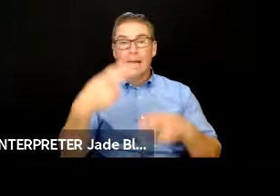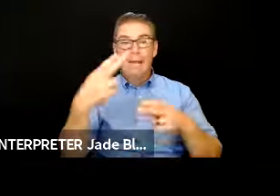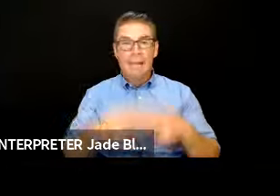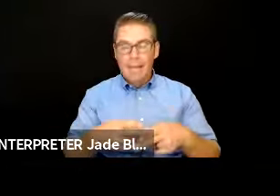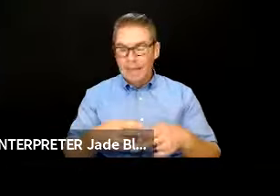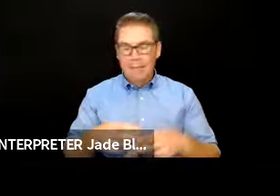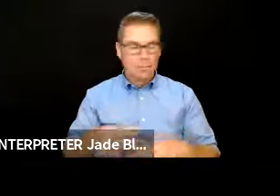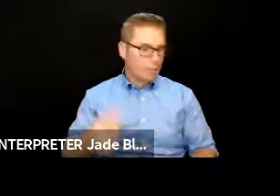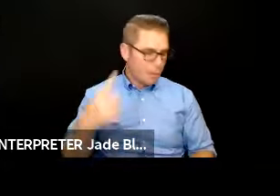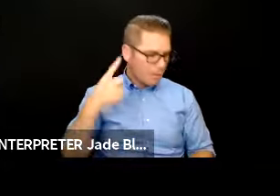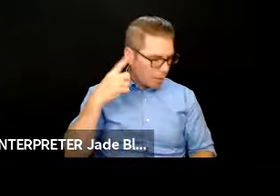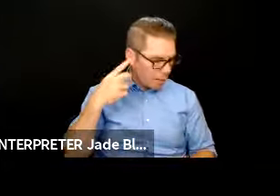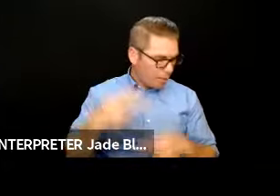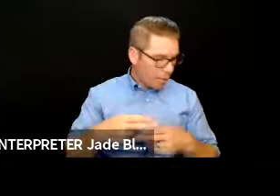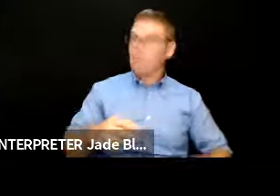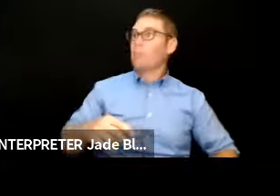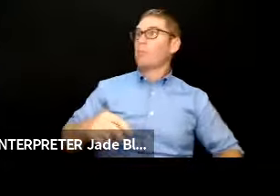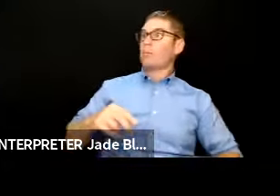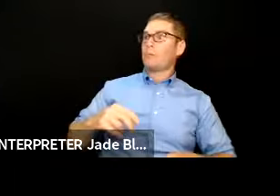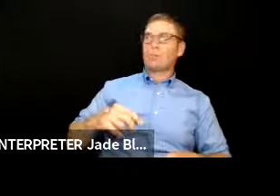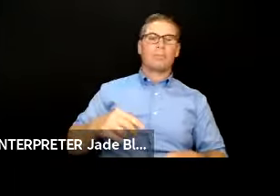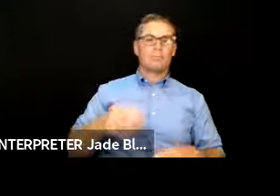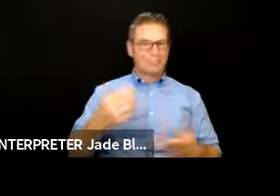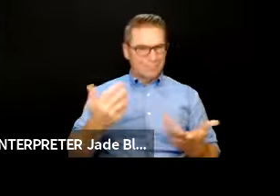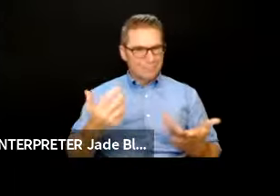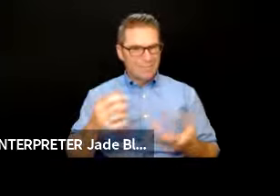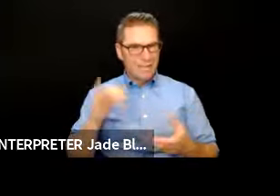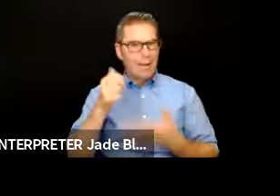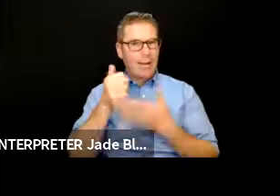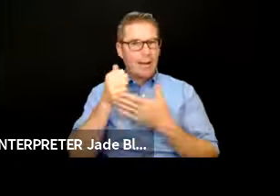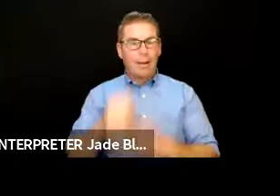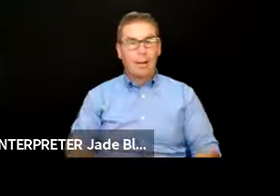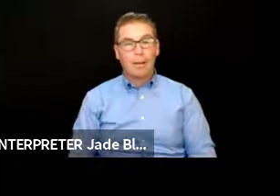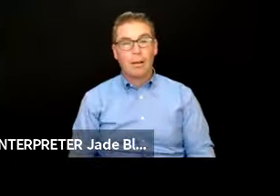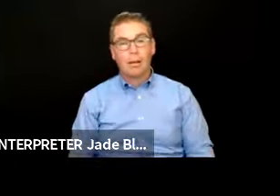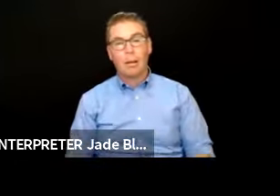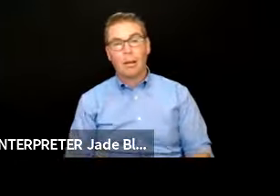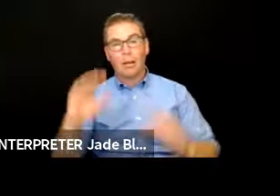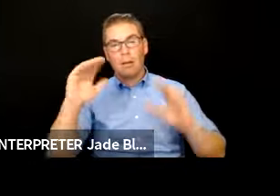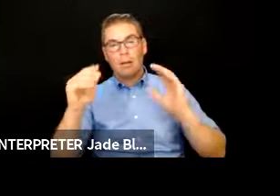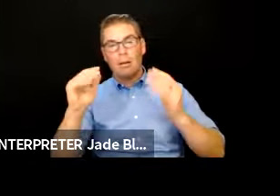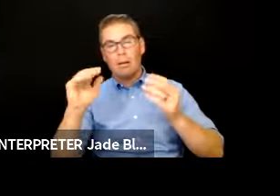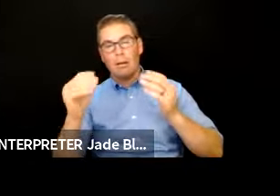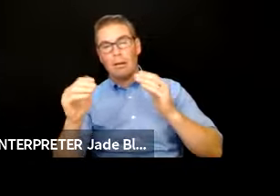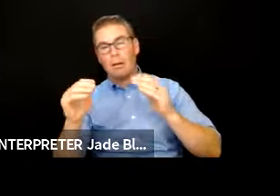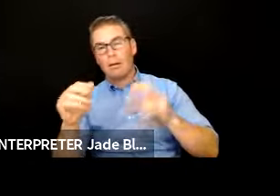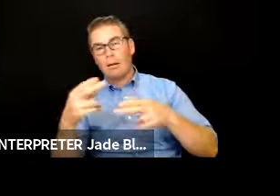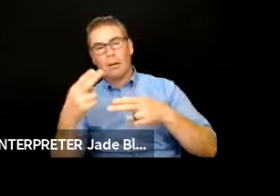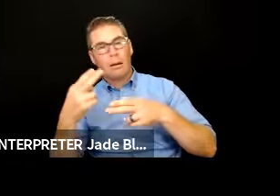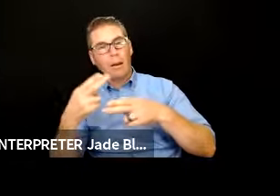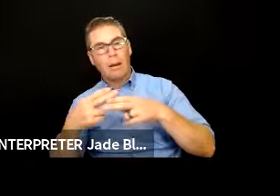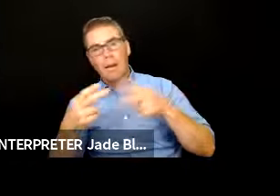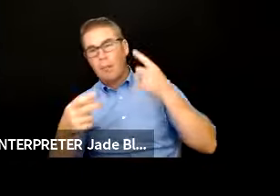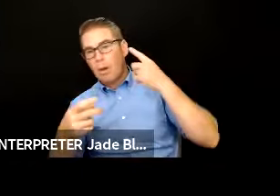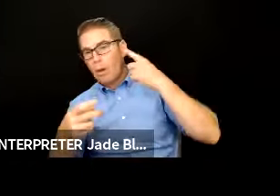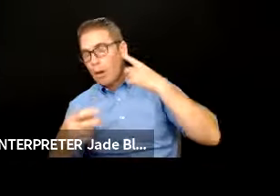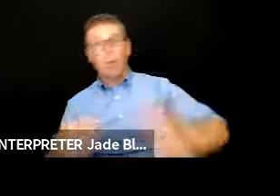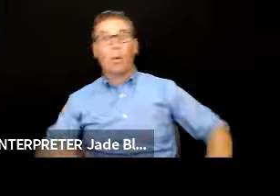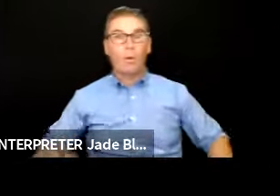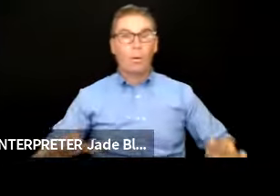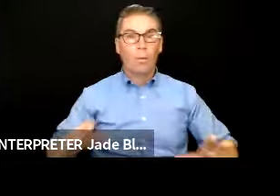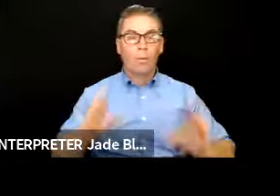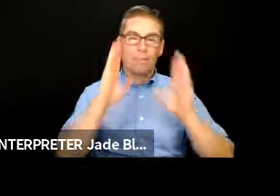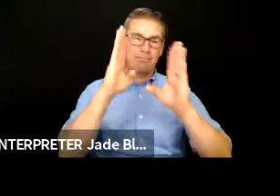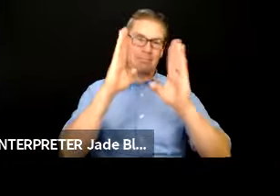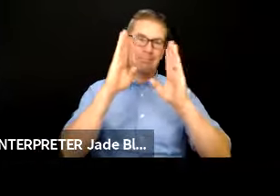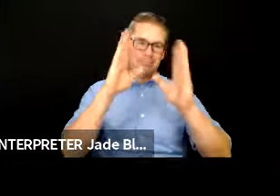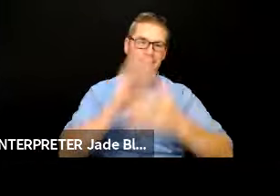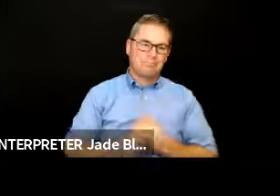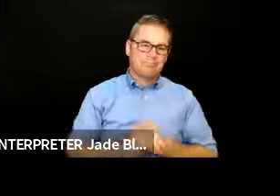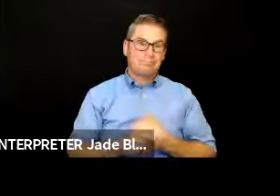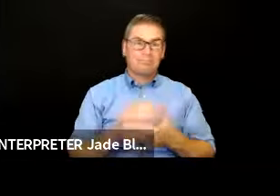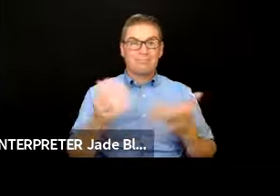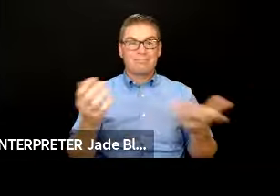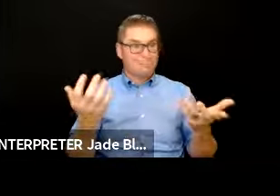In a smaller classroom setting you just want to make sure that you know your students names and as your lecturing or using Zoom just name drop